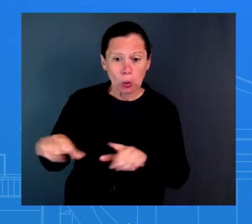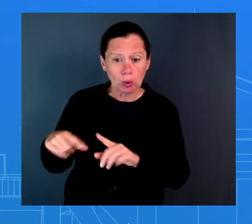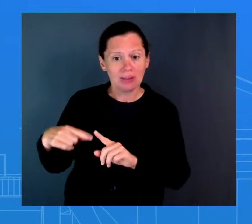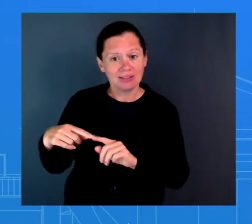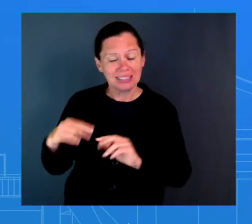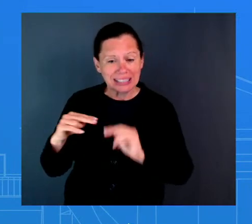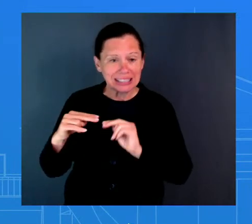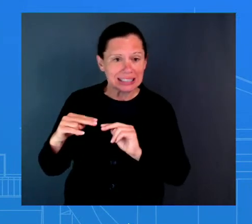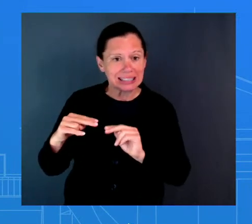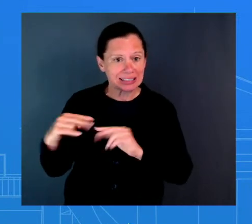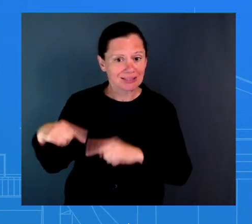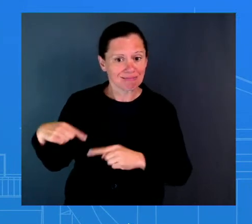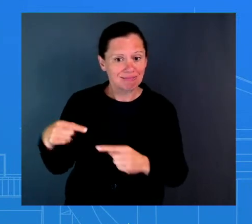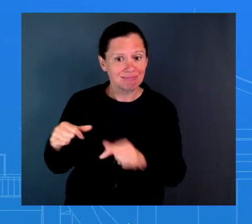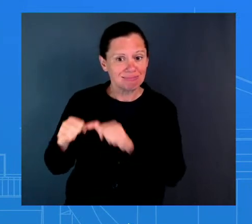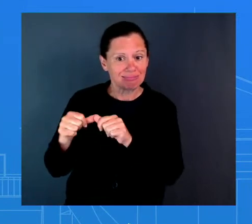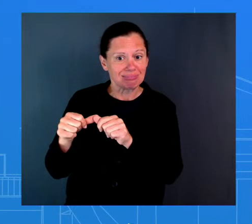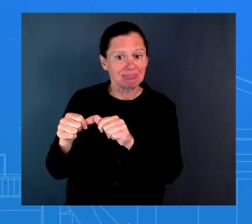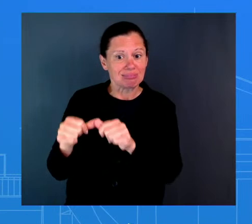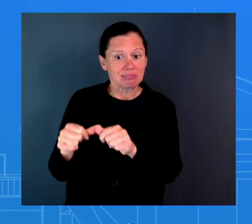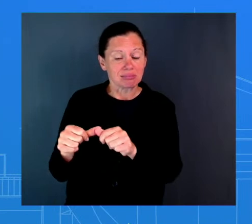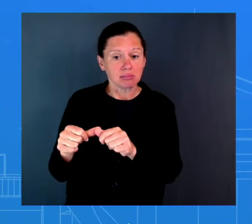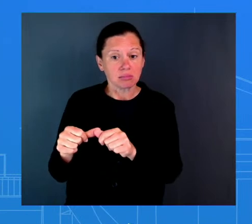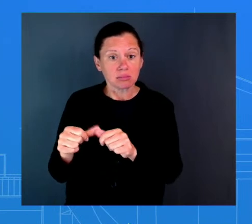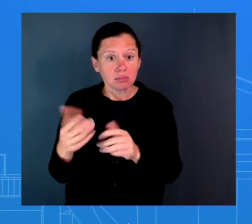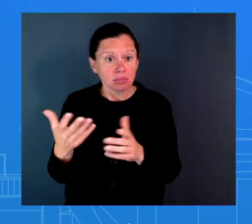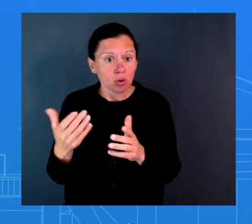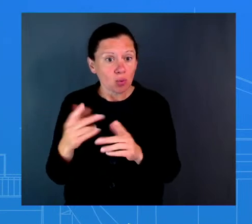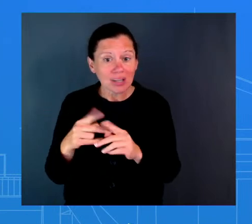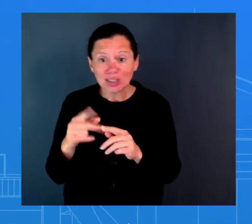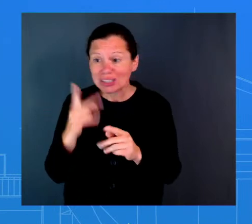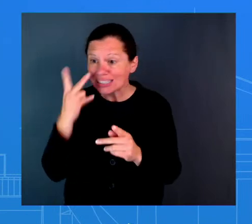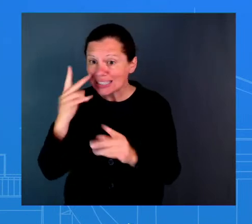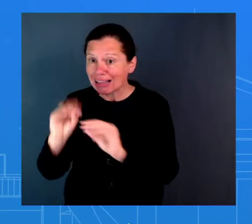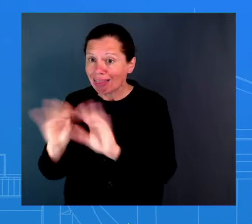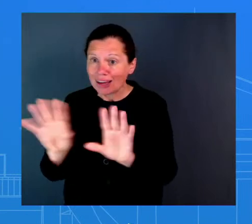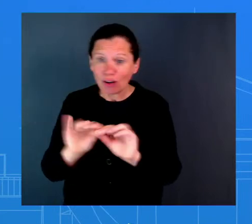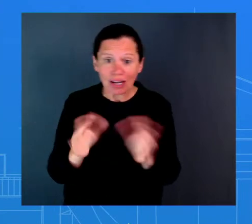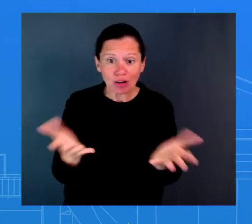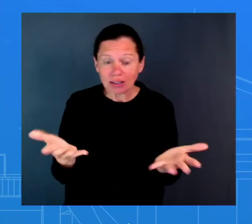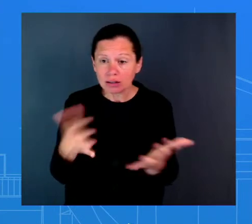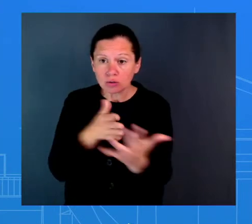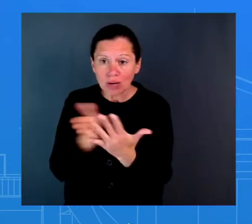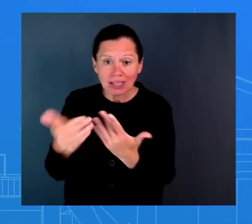And -- and so, we are going to assist -- the White House, along with the Department of Labor with the --